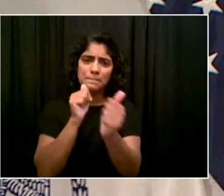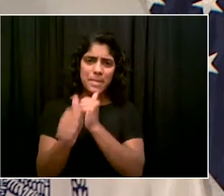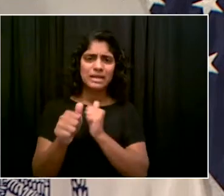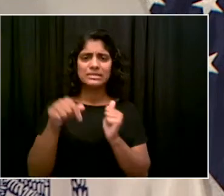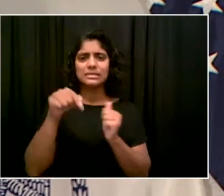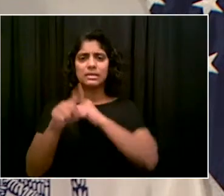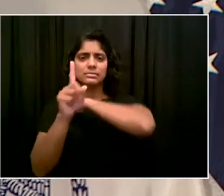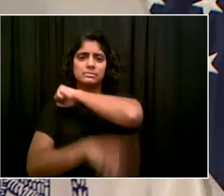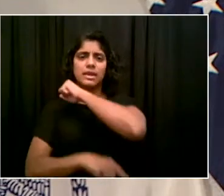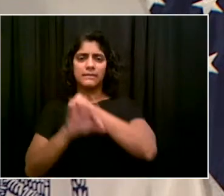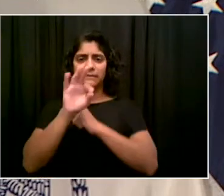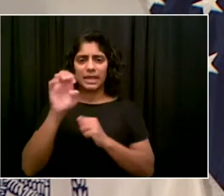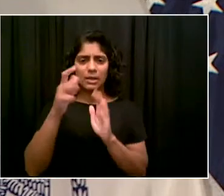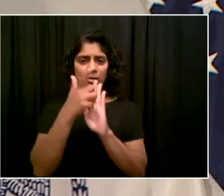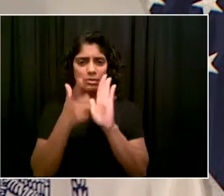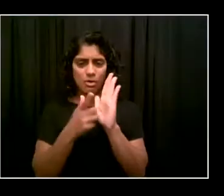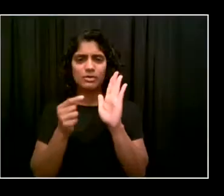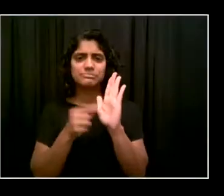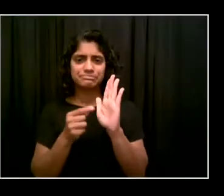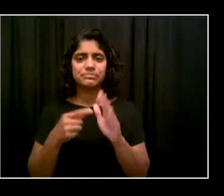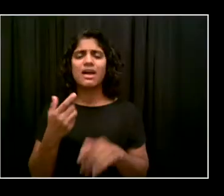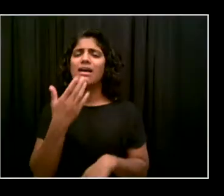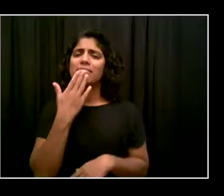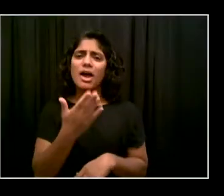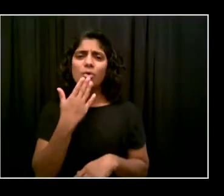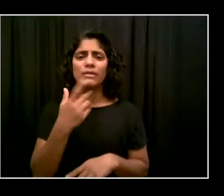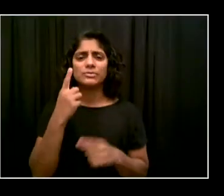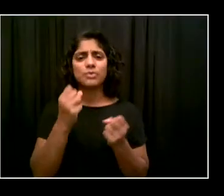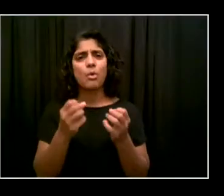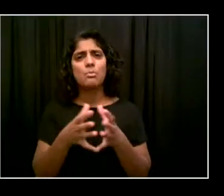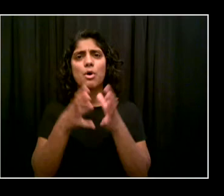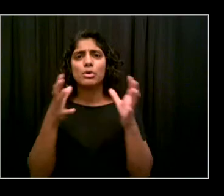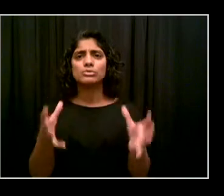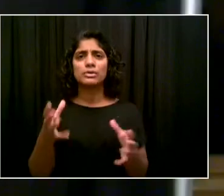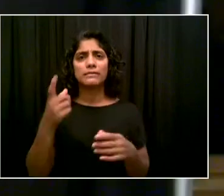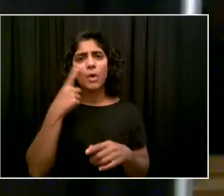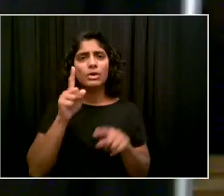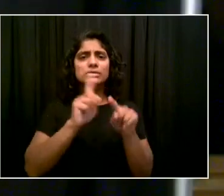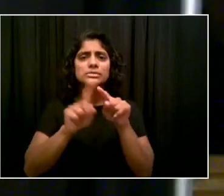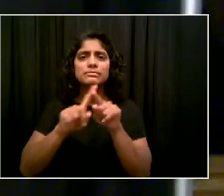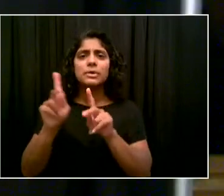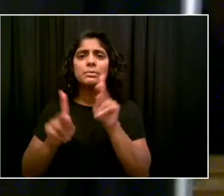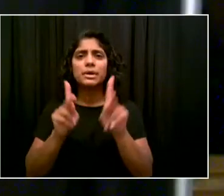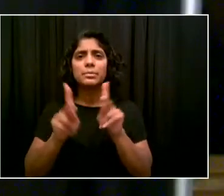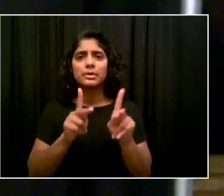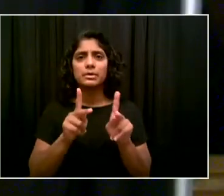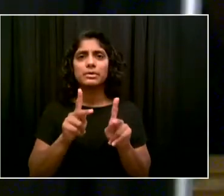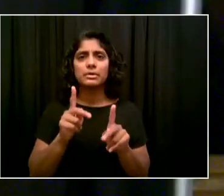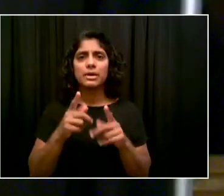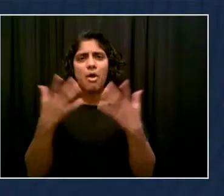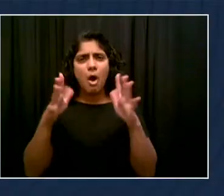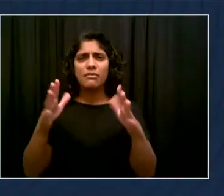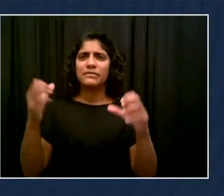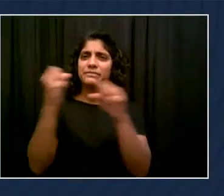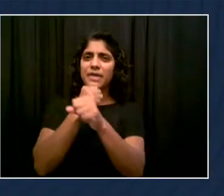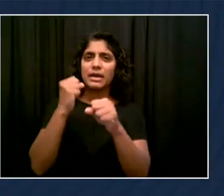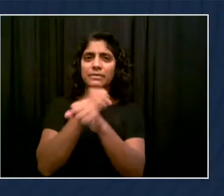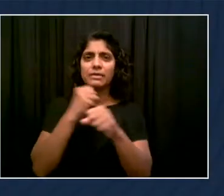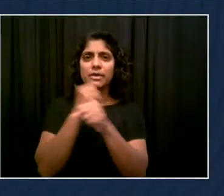BIDEN ADMINISTRATION REMOS VETHE IMPEDIMENTS. WE WENT TO HER FIRST AND FOREMOST AND WE